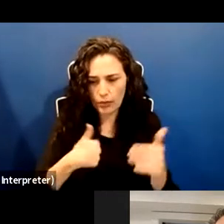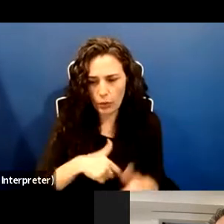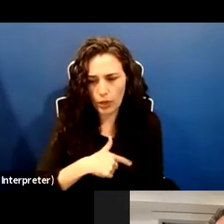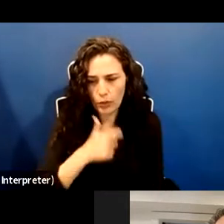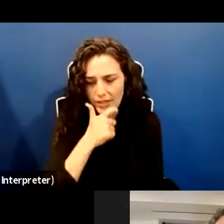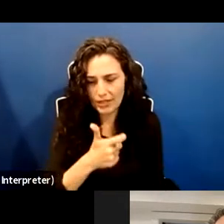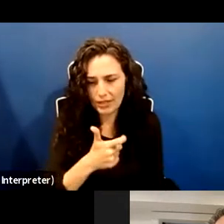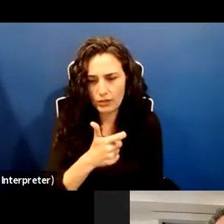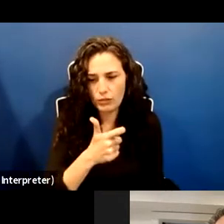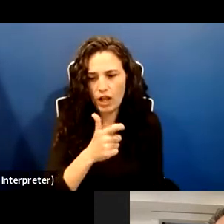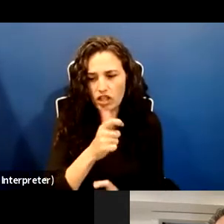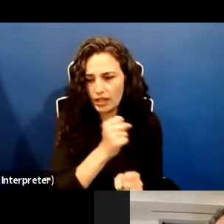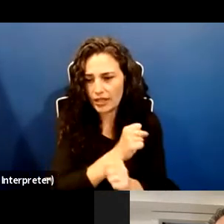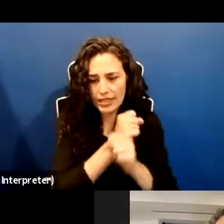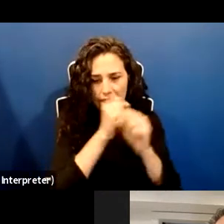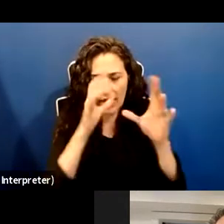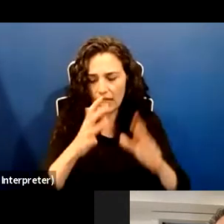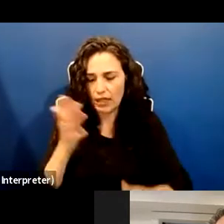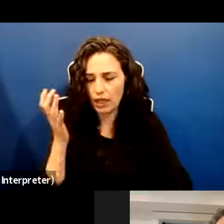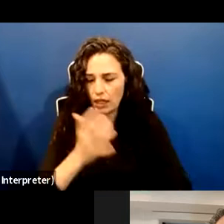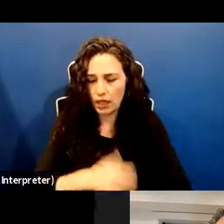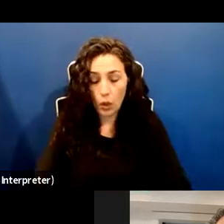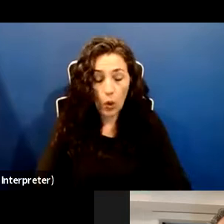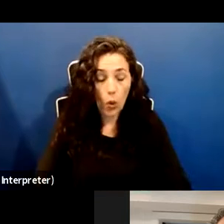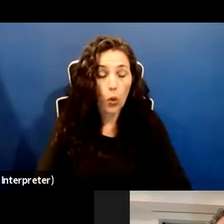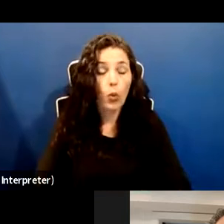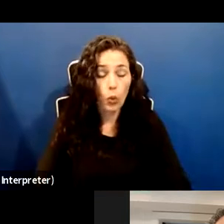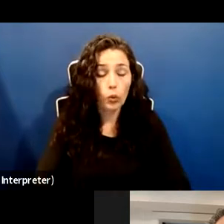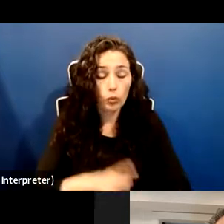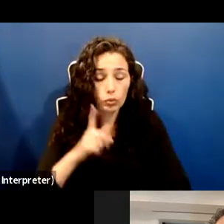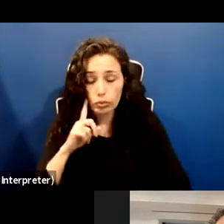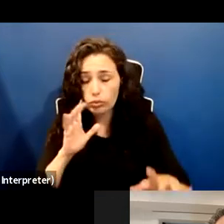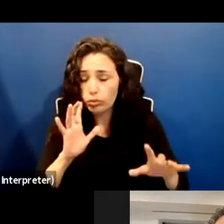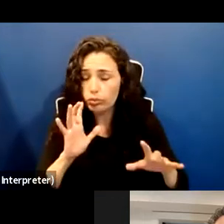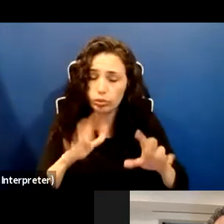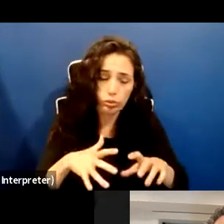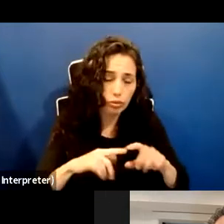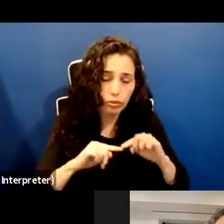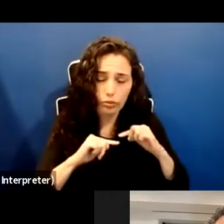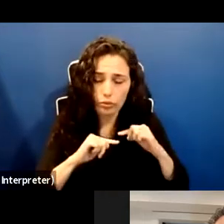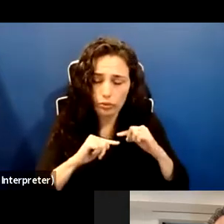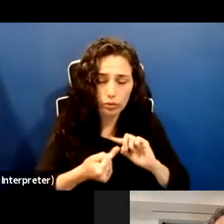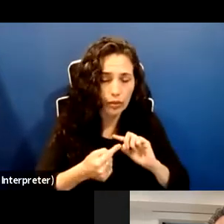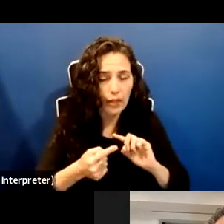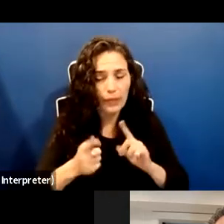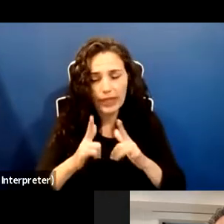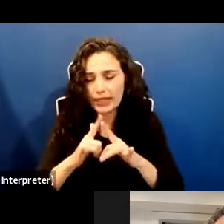and it was startling and so painful, but also so poetic as life.